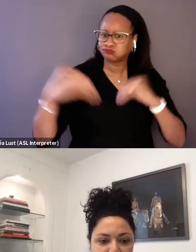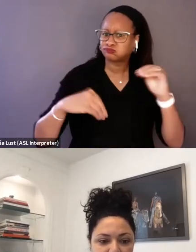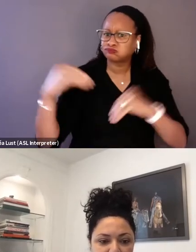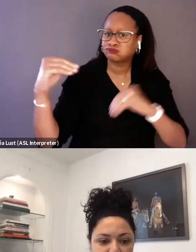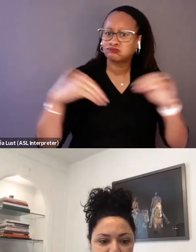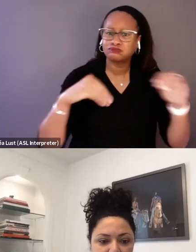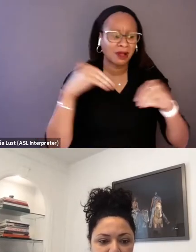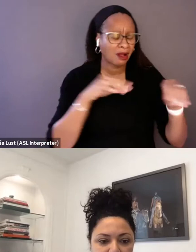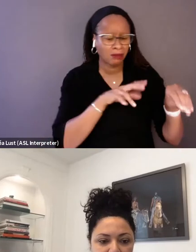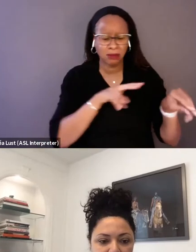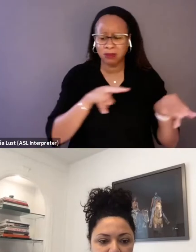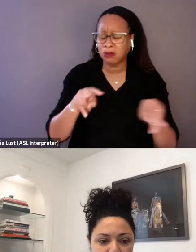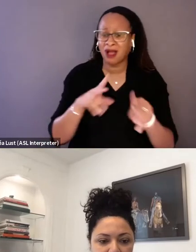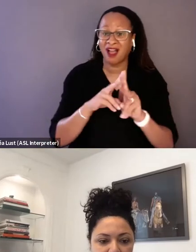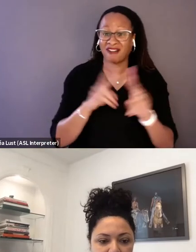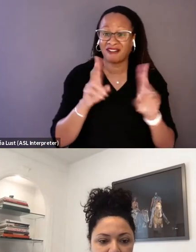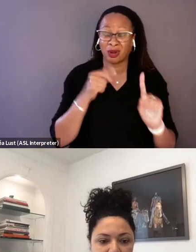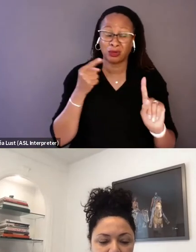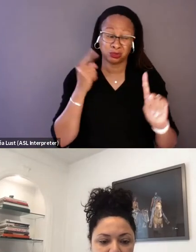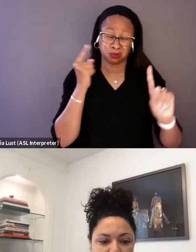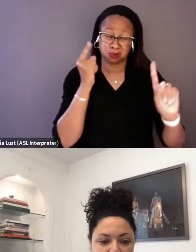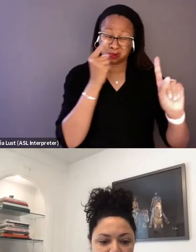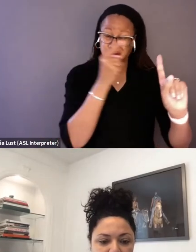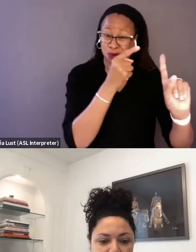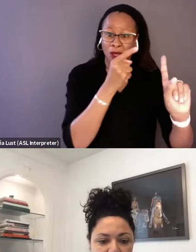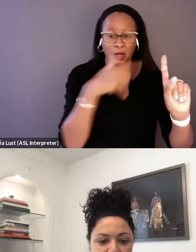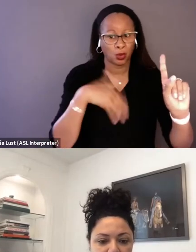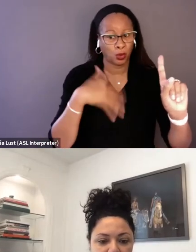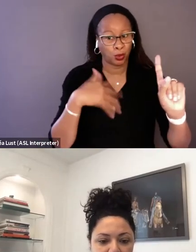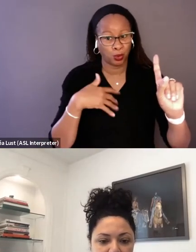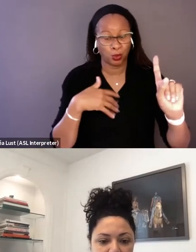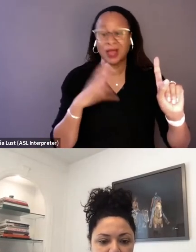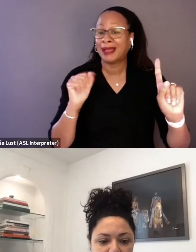that was a very ambitious approach. And one of the things, you know